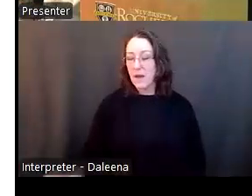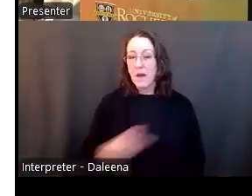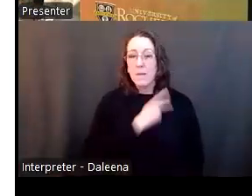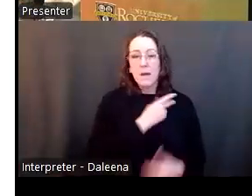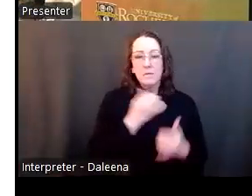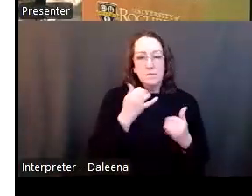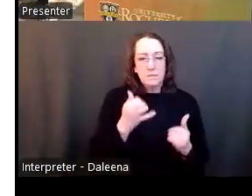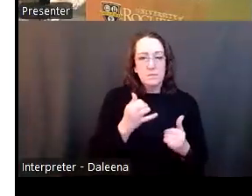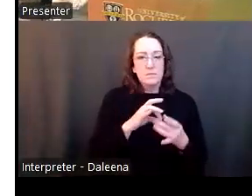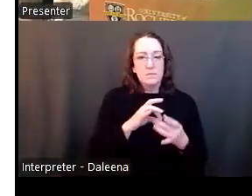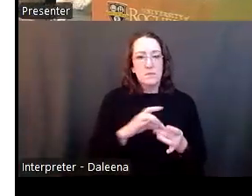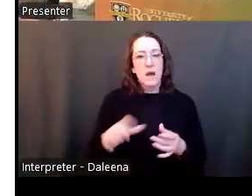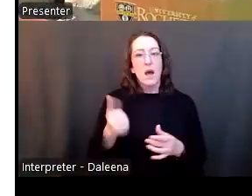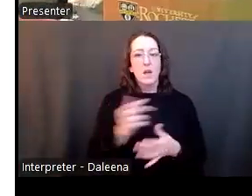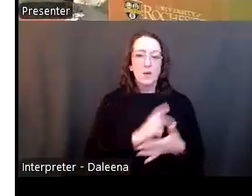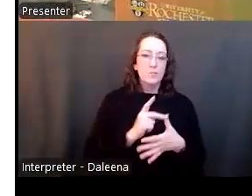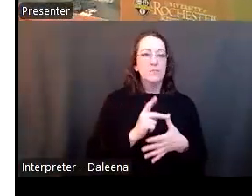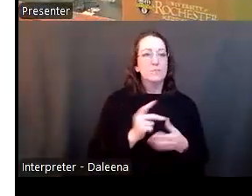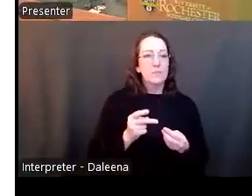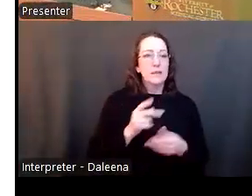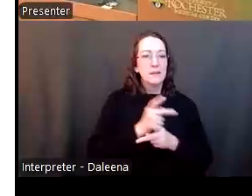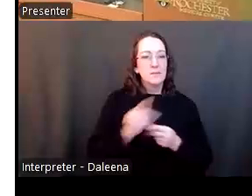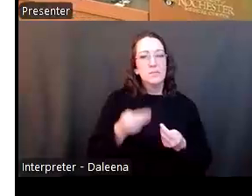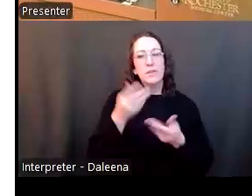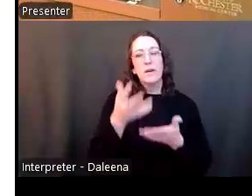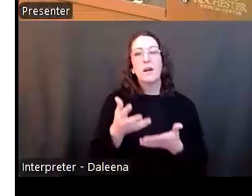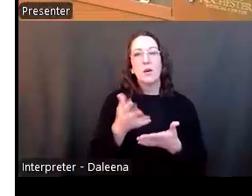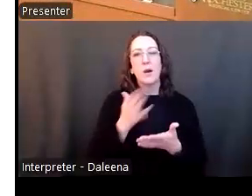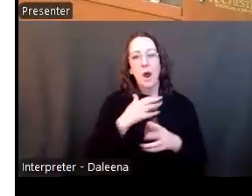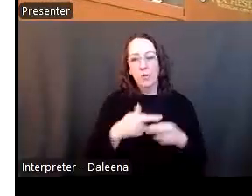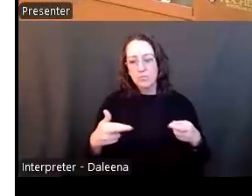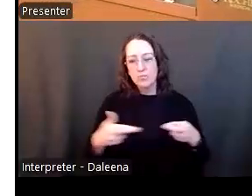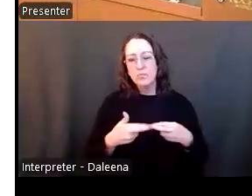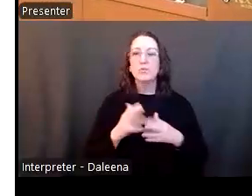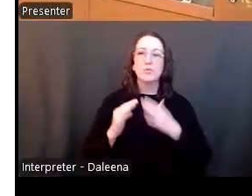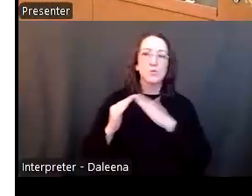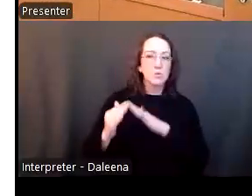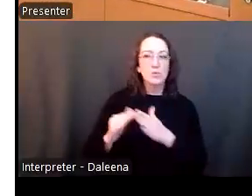with other primary care providers in our region or Community uh some of